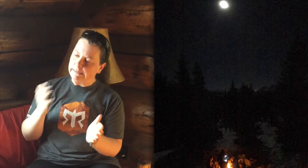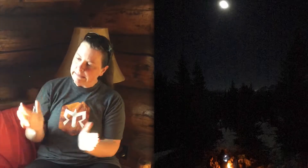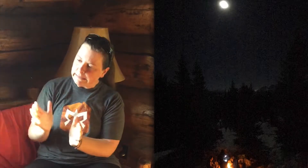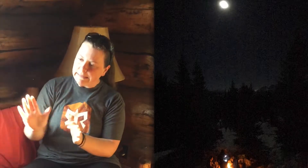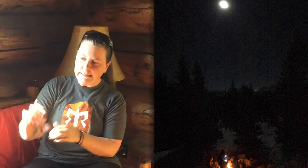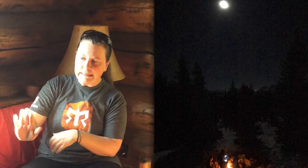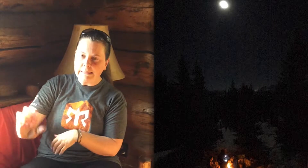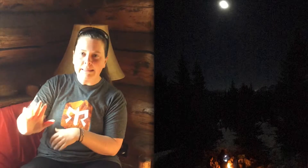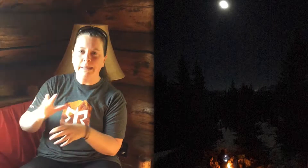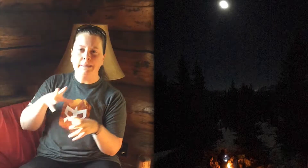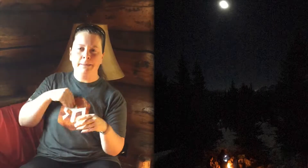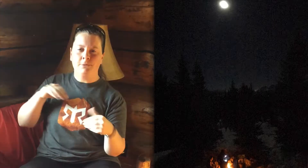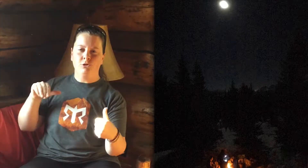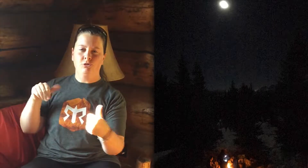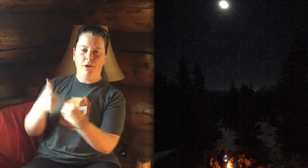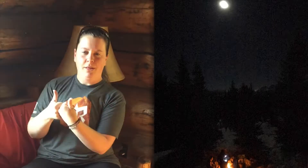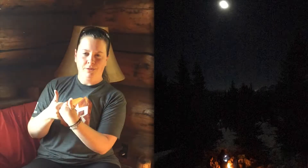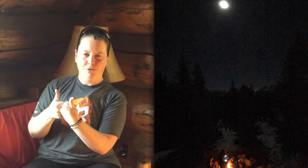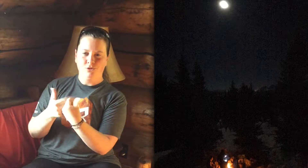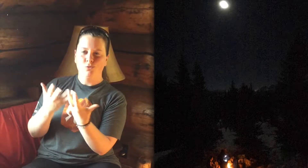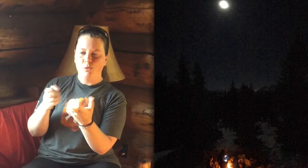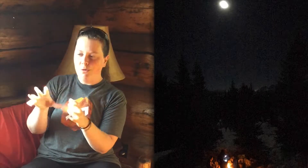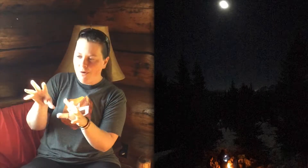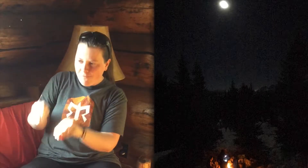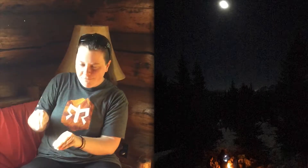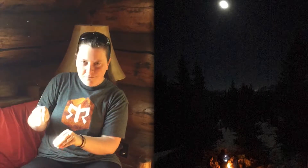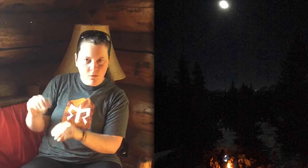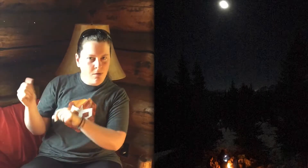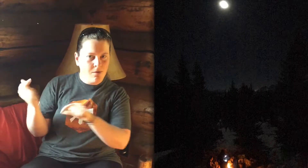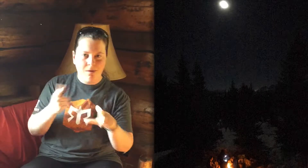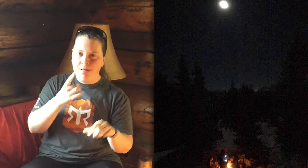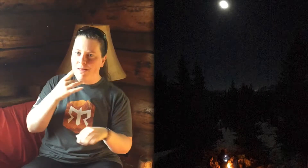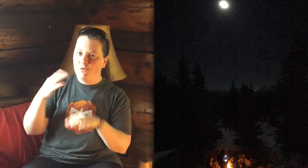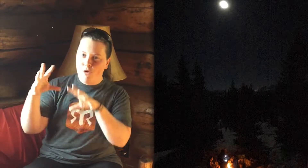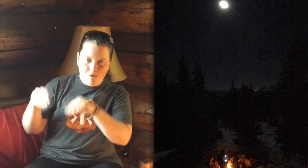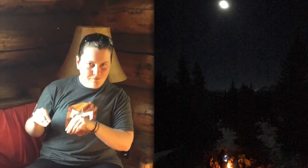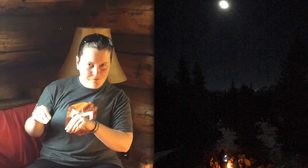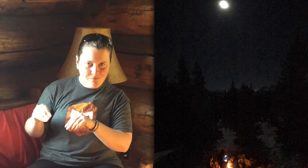It was beautiful. The kids really wanted their lights on. They wanted the headlamps, their flashlights. We encouraged them to turn 'em off